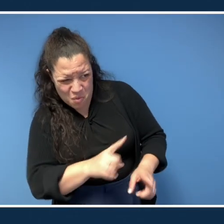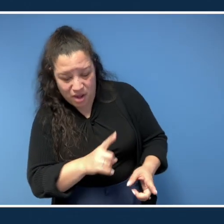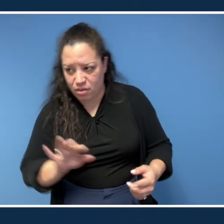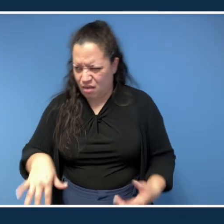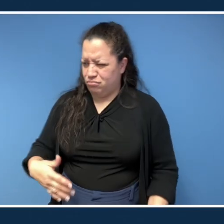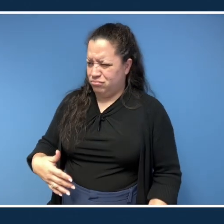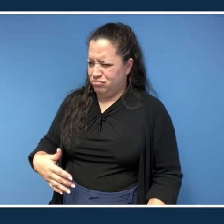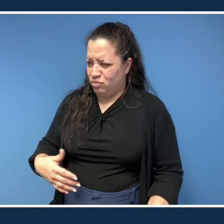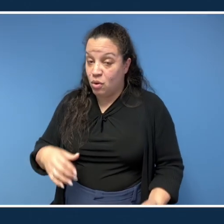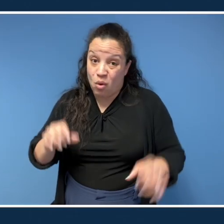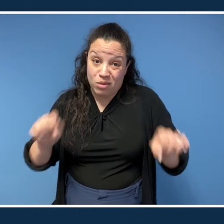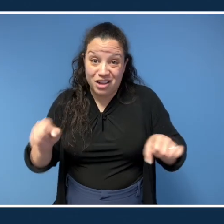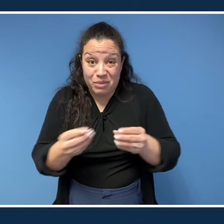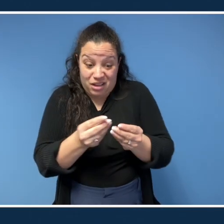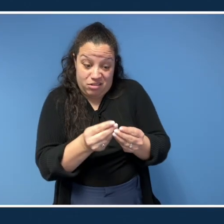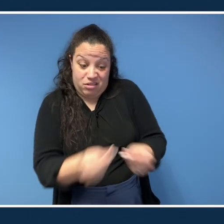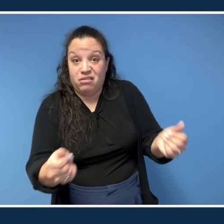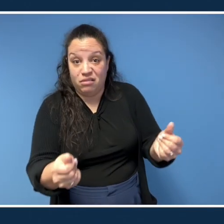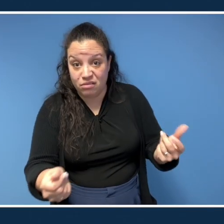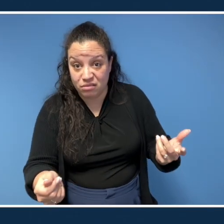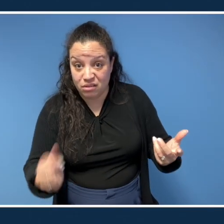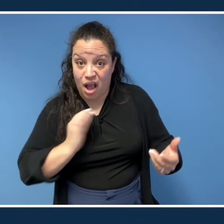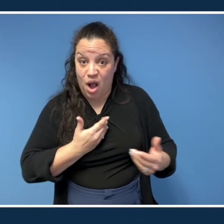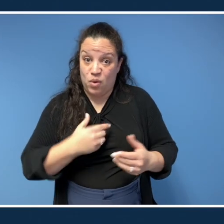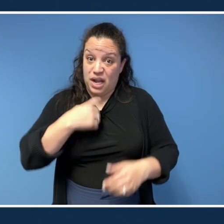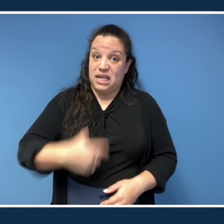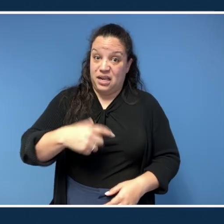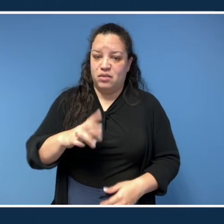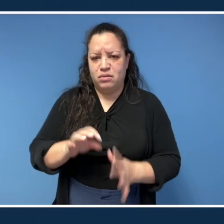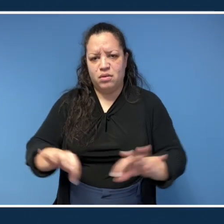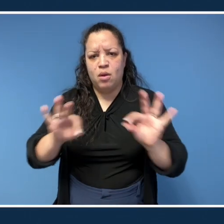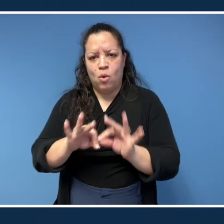being erased, which we can sometimes see. So that's the recognition piece really for me in that sense.